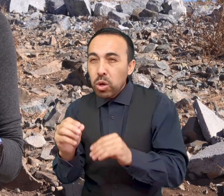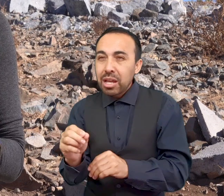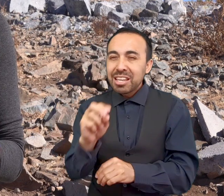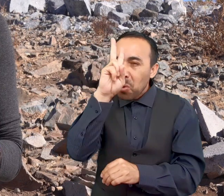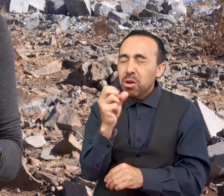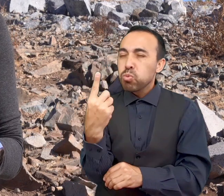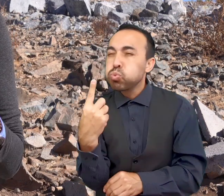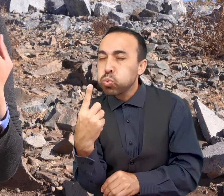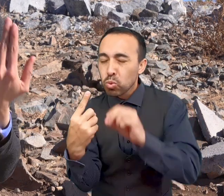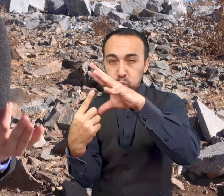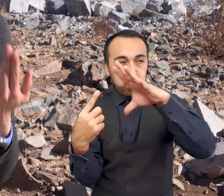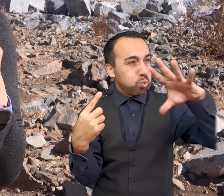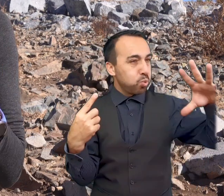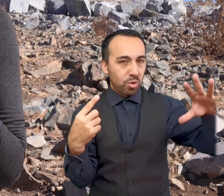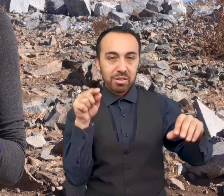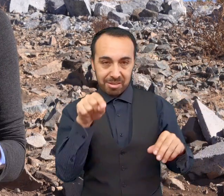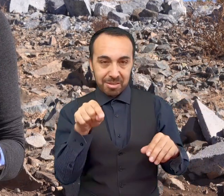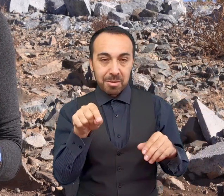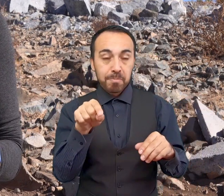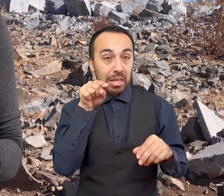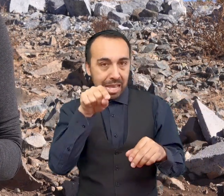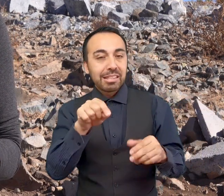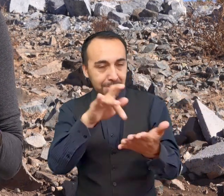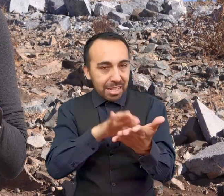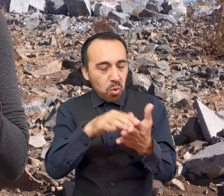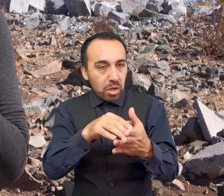type I; otherwise, it is classified as type II.